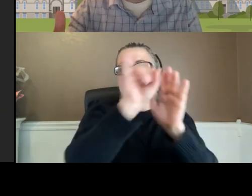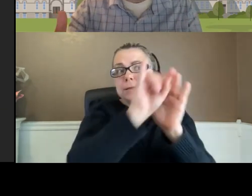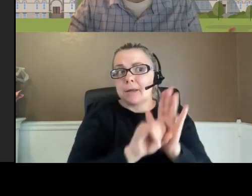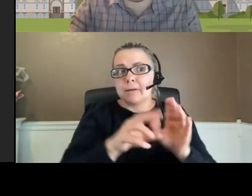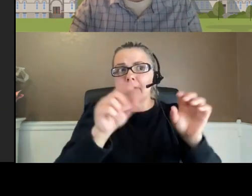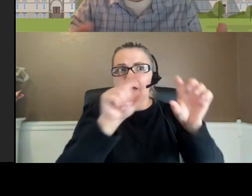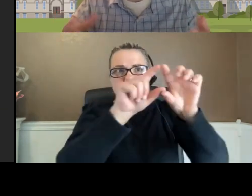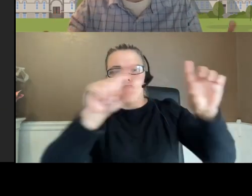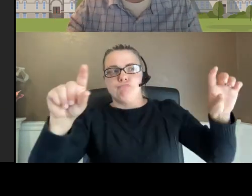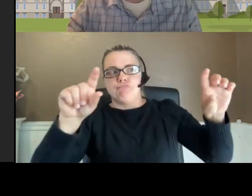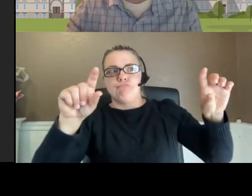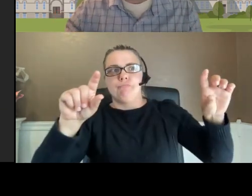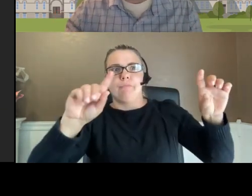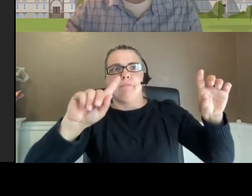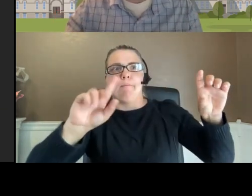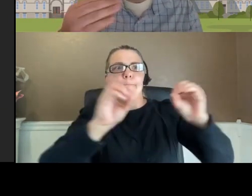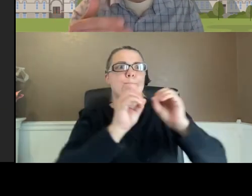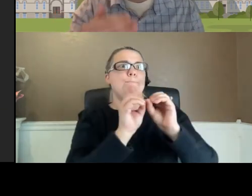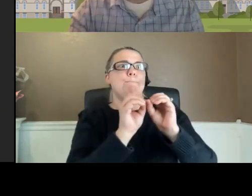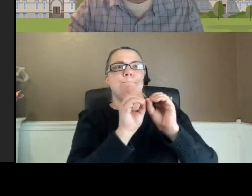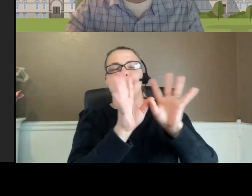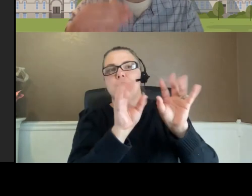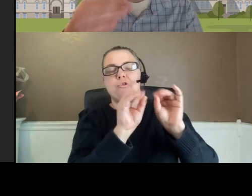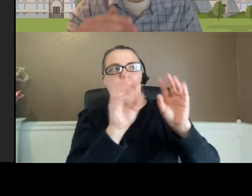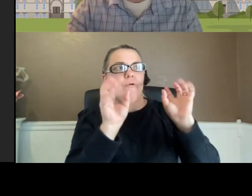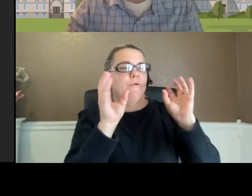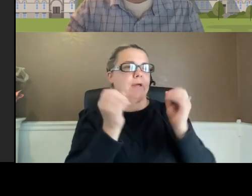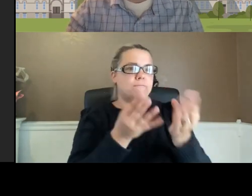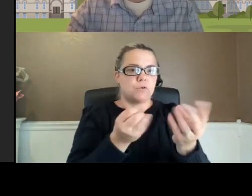first level heading that describes the content of the page. Subheadings that describe sections